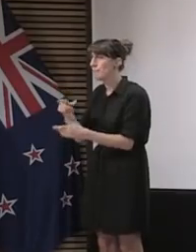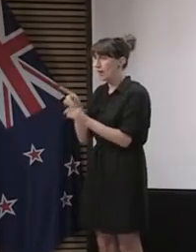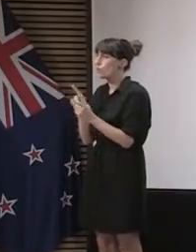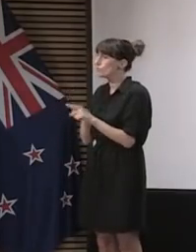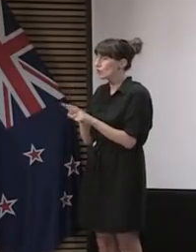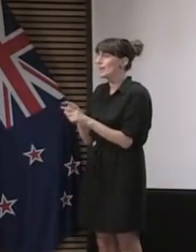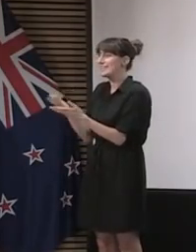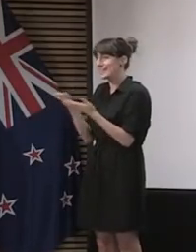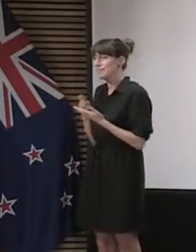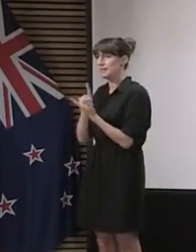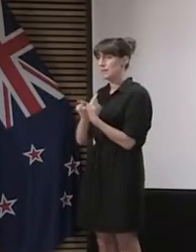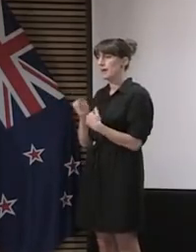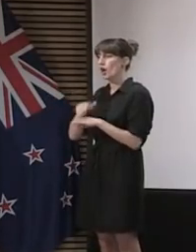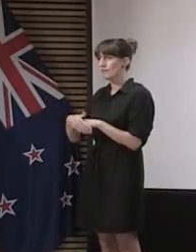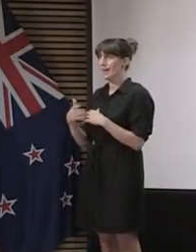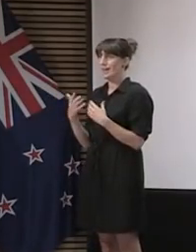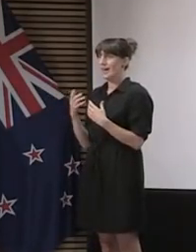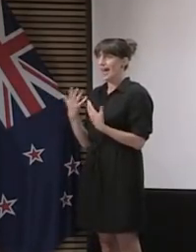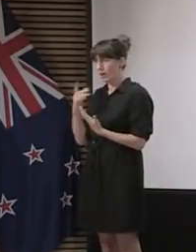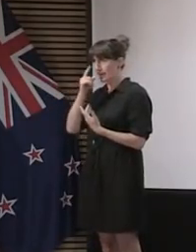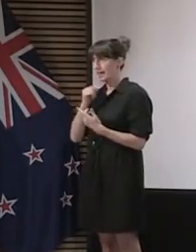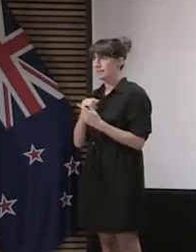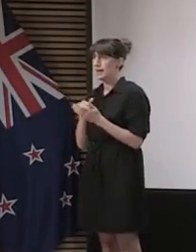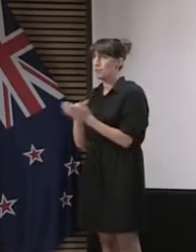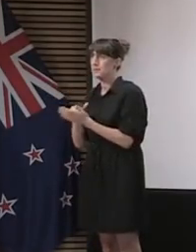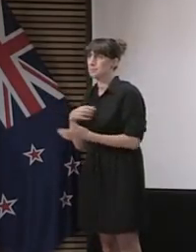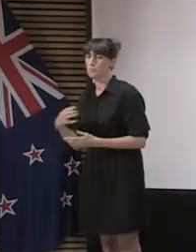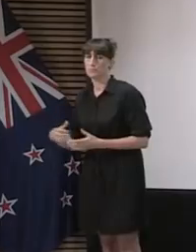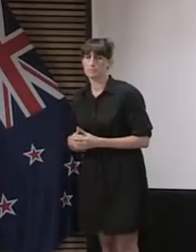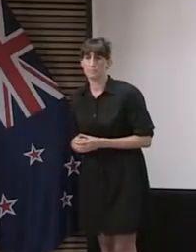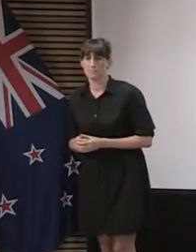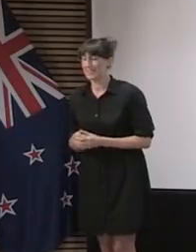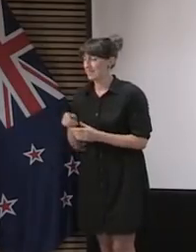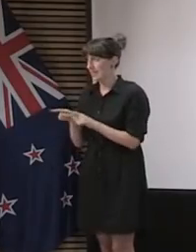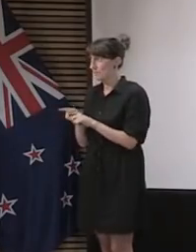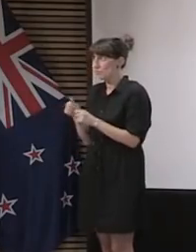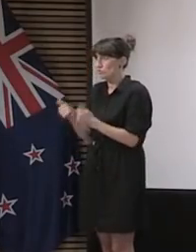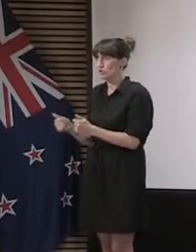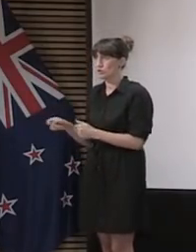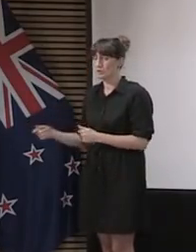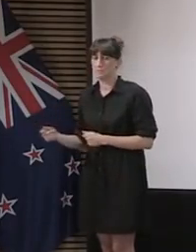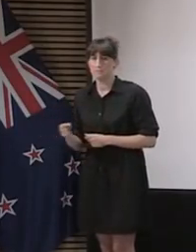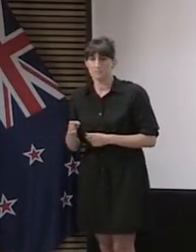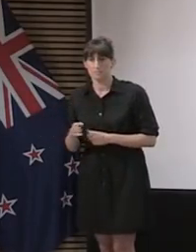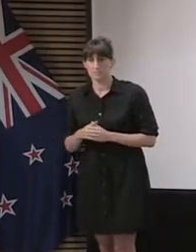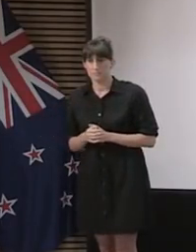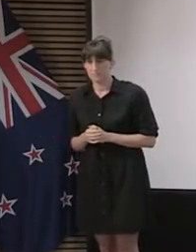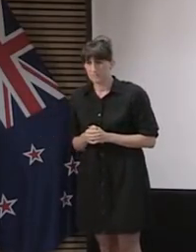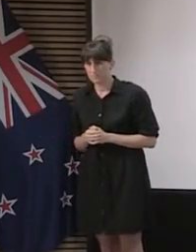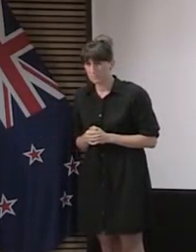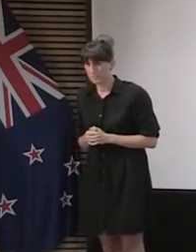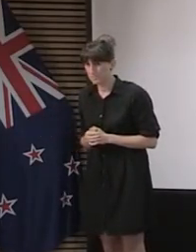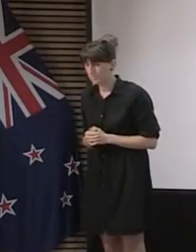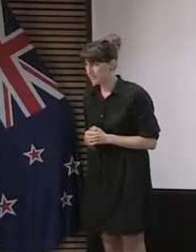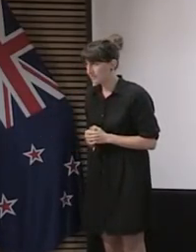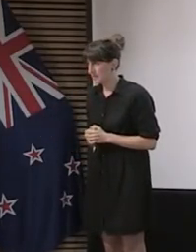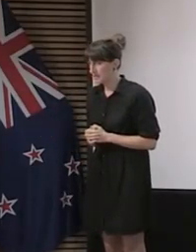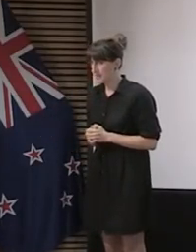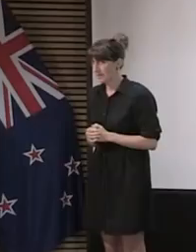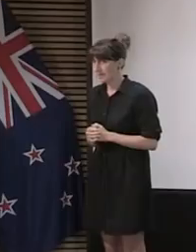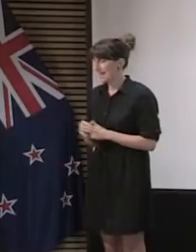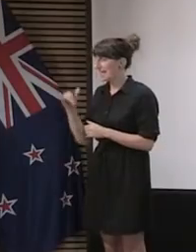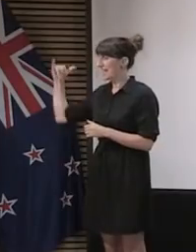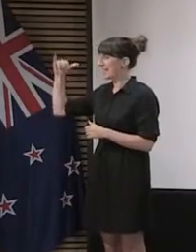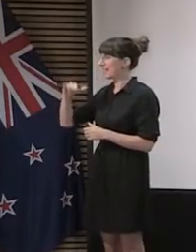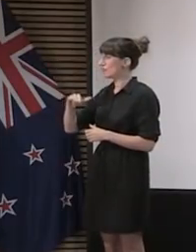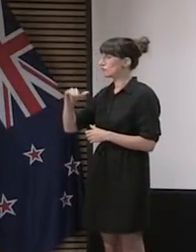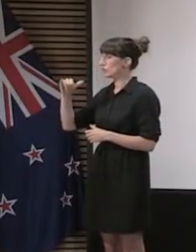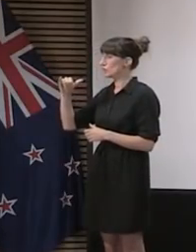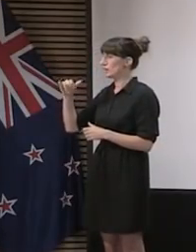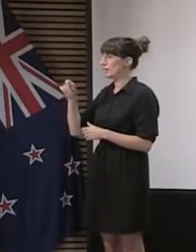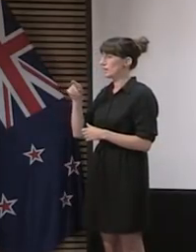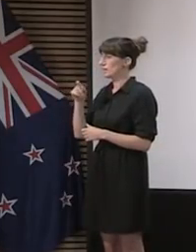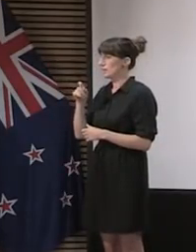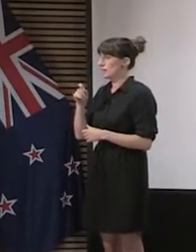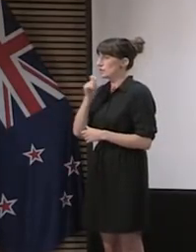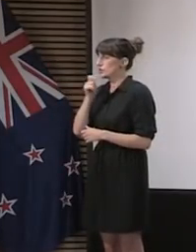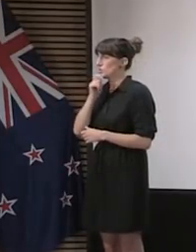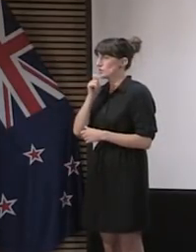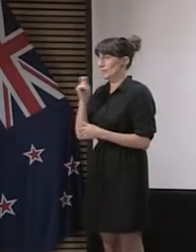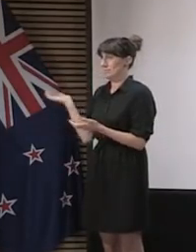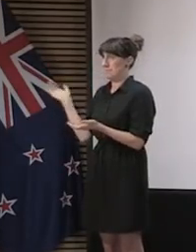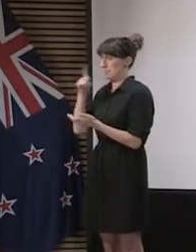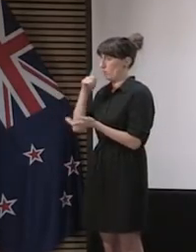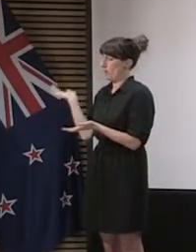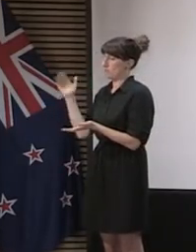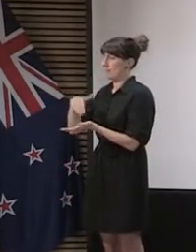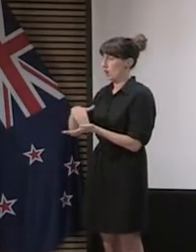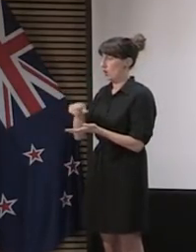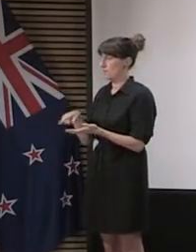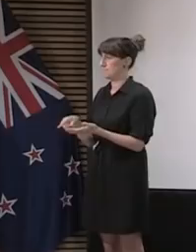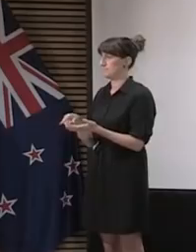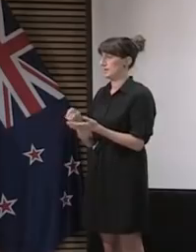. . And there has beenspeculation about air crewbeing linked to a cluster?